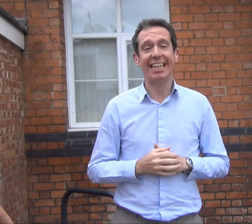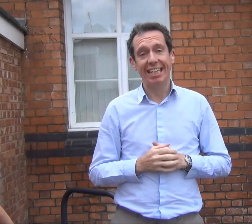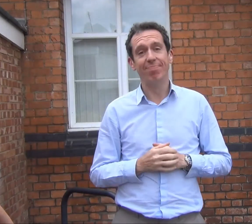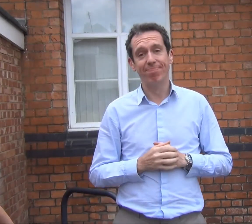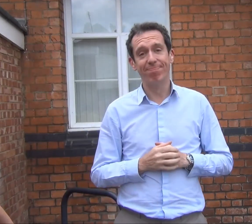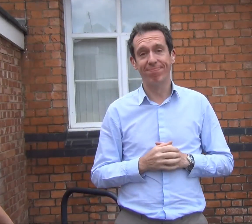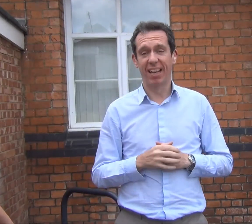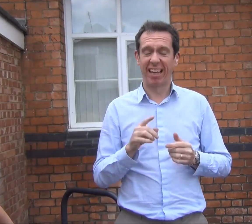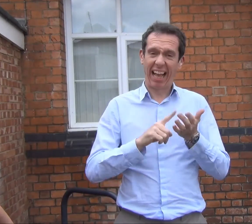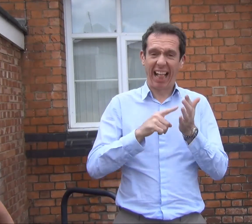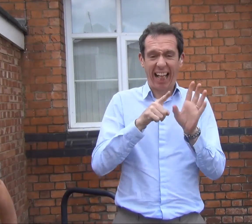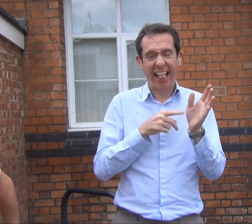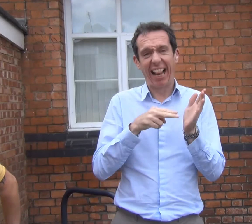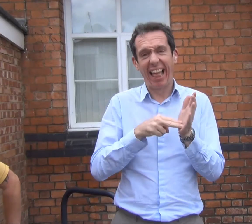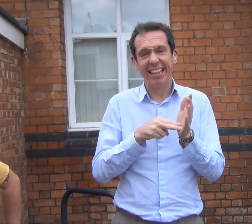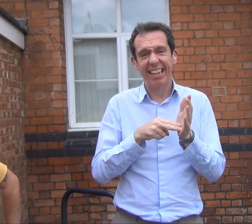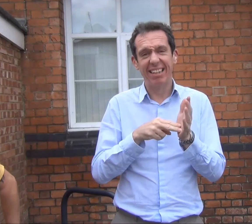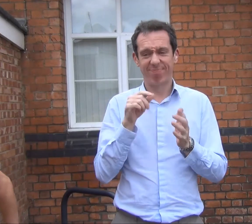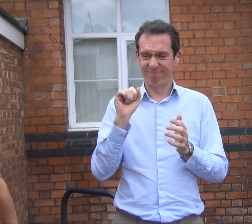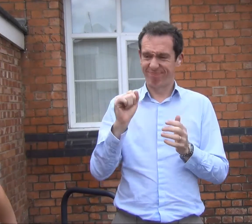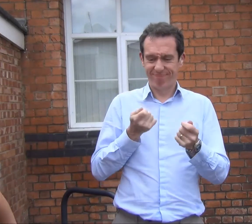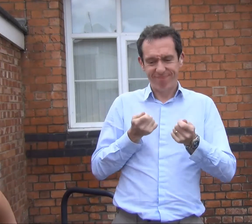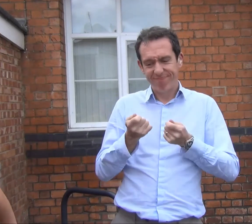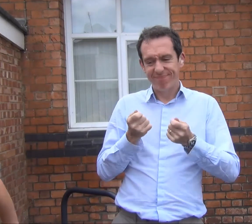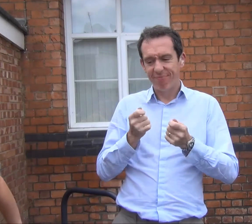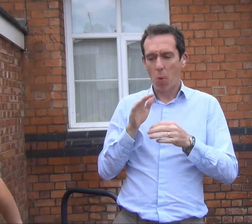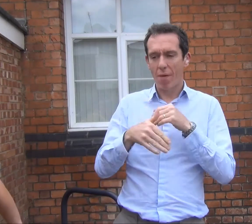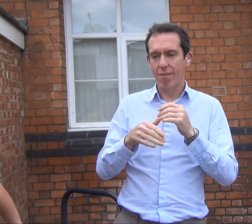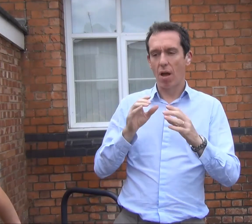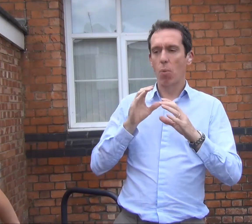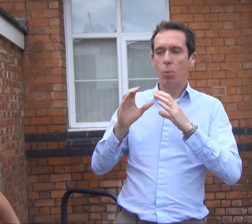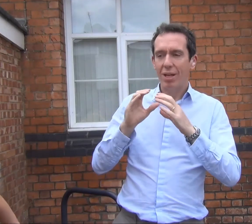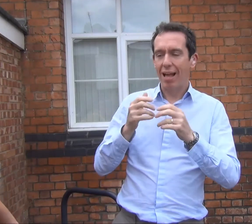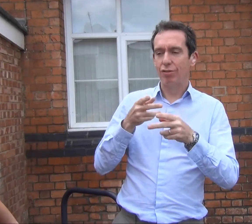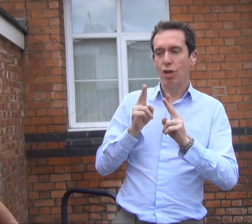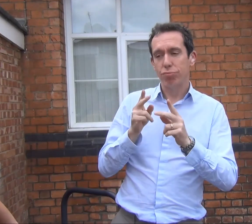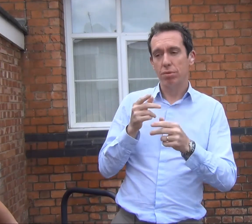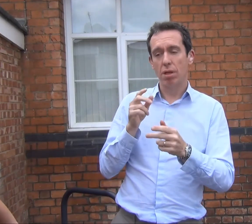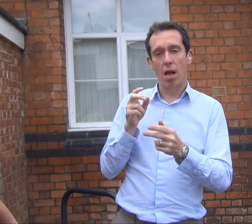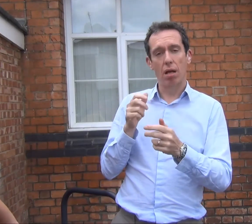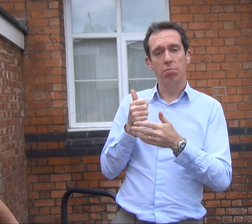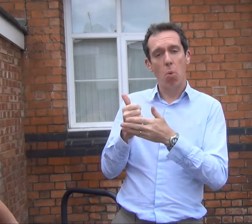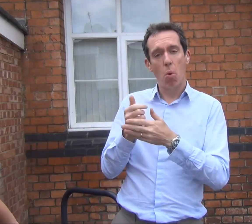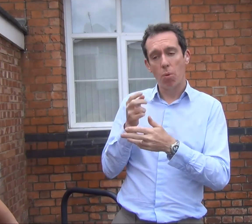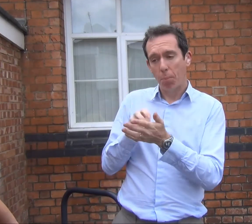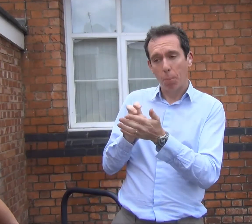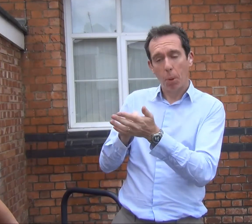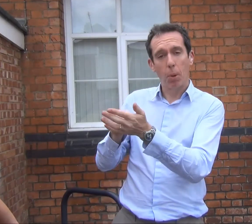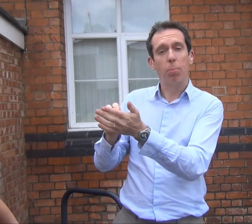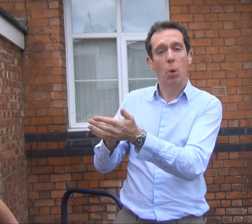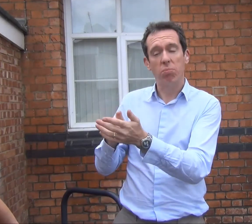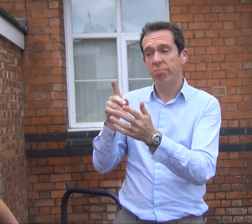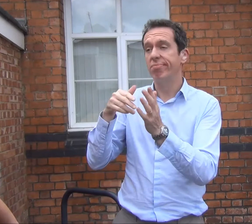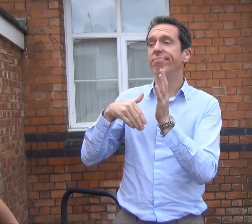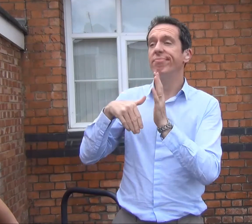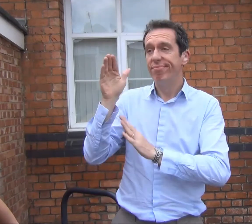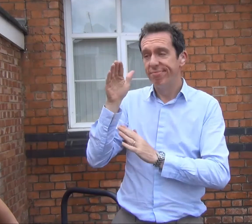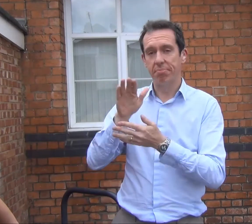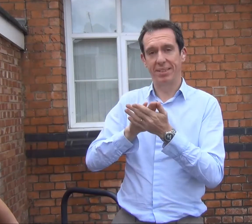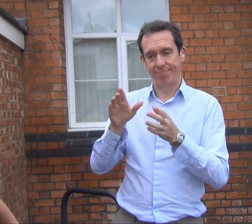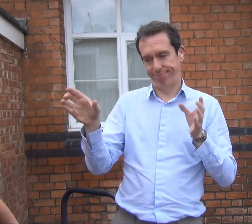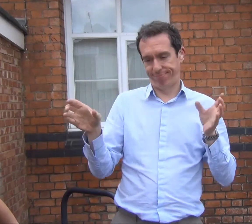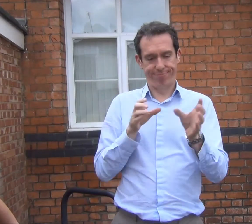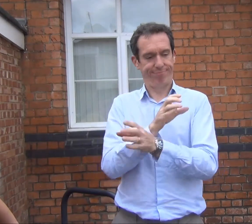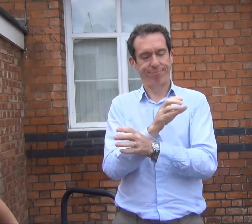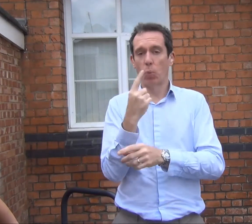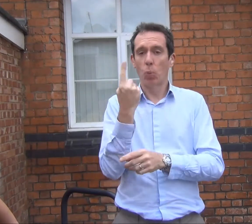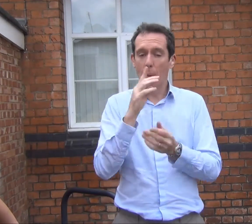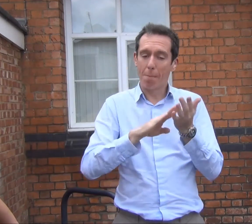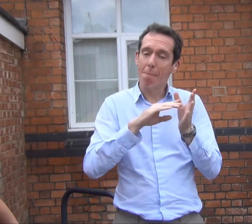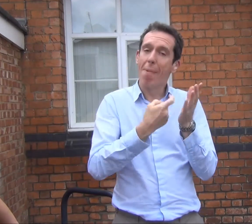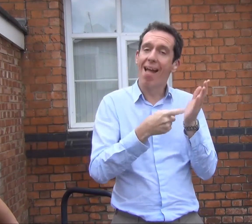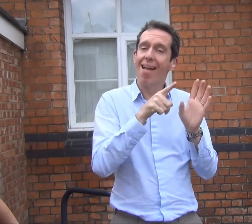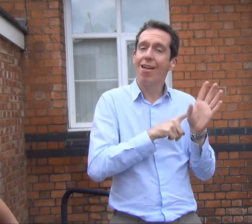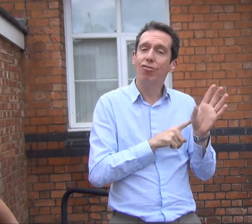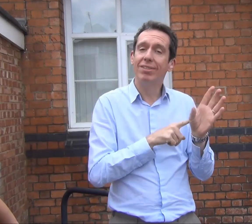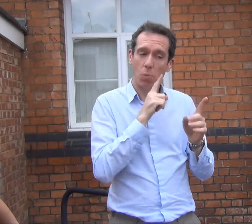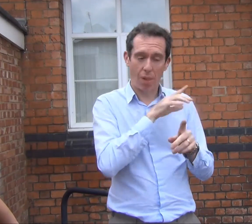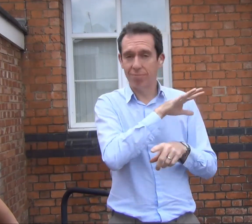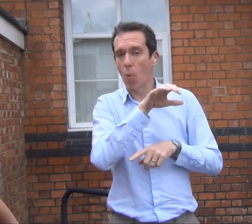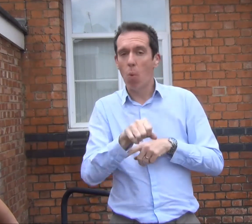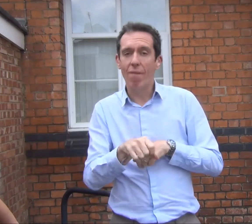Lyn was the Interpreter bookings co-ordinator, she has left and Mary is to replace her.